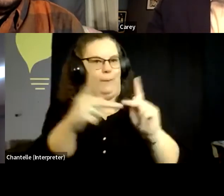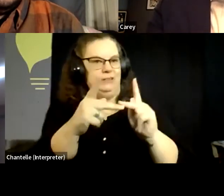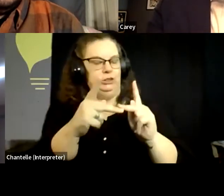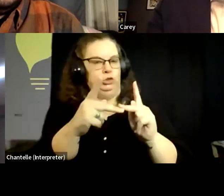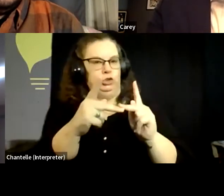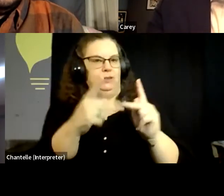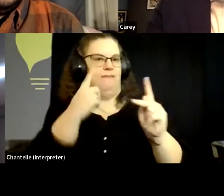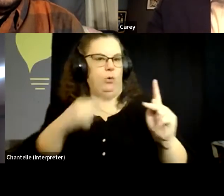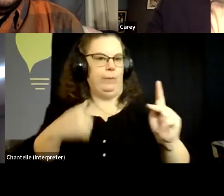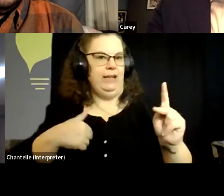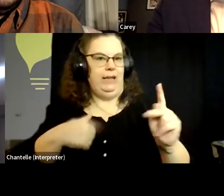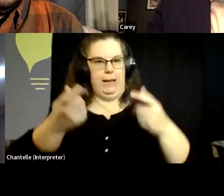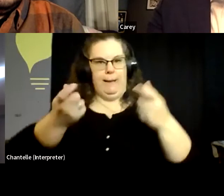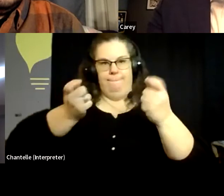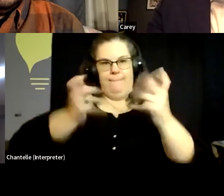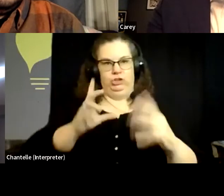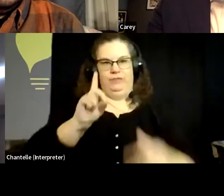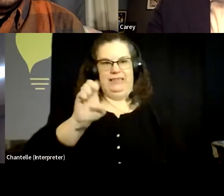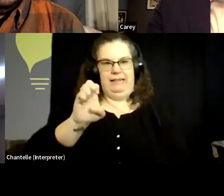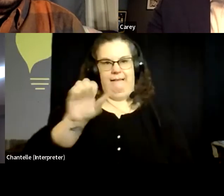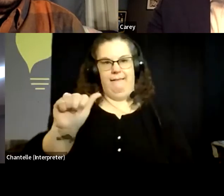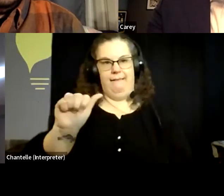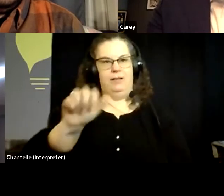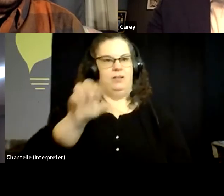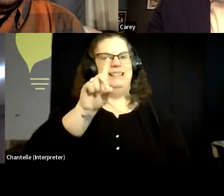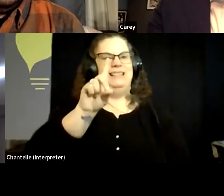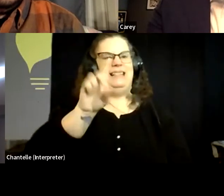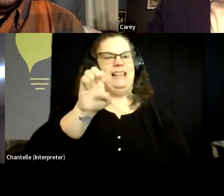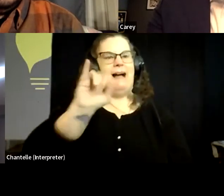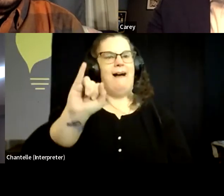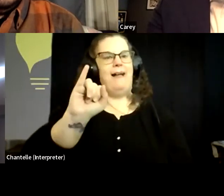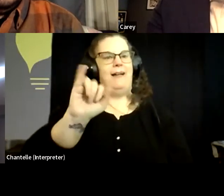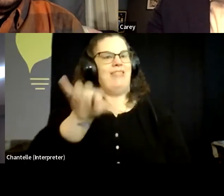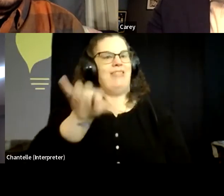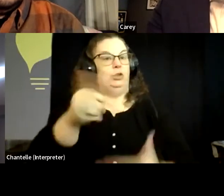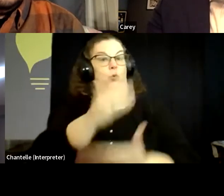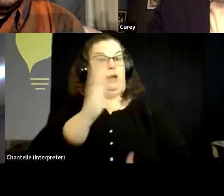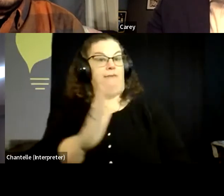, manager of DEI, is new. We have never had it before. A lot of NHL teams